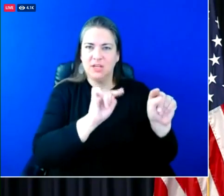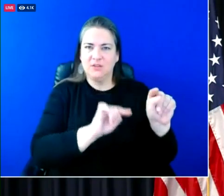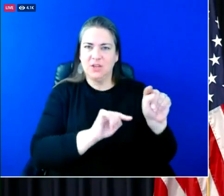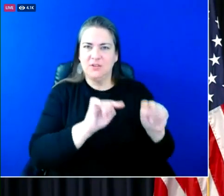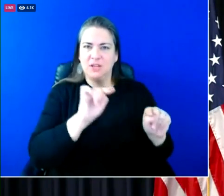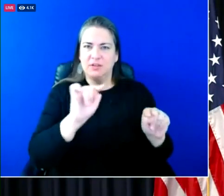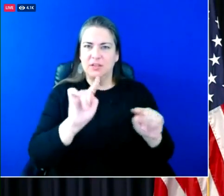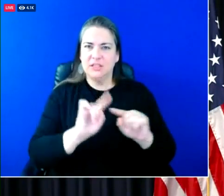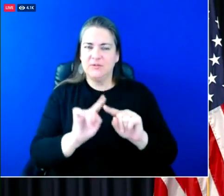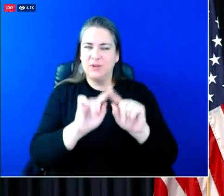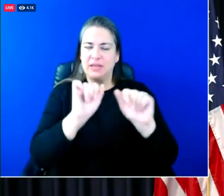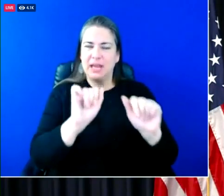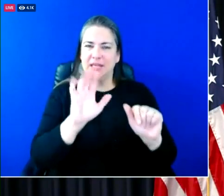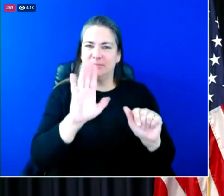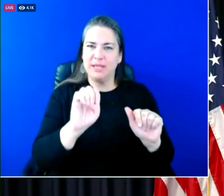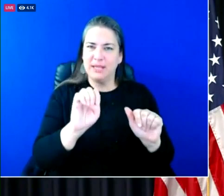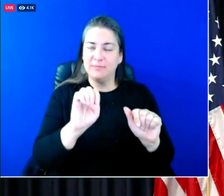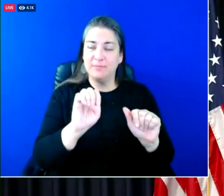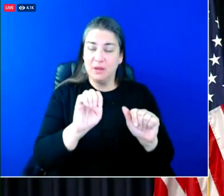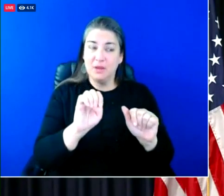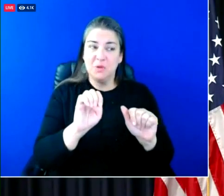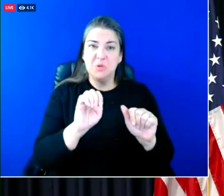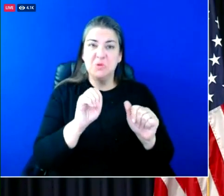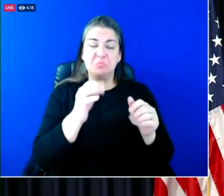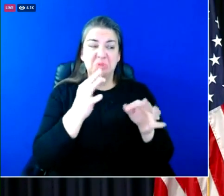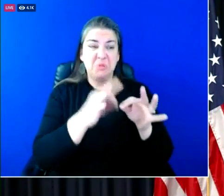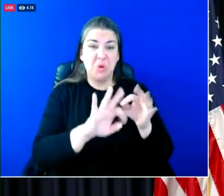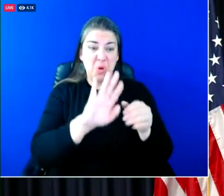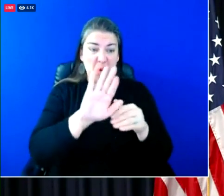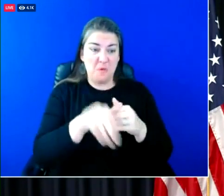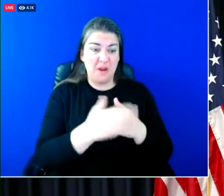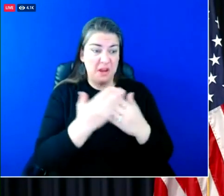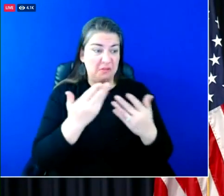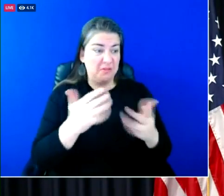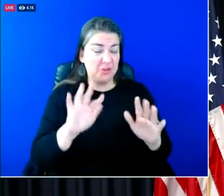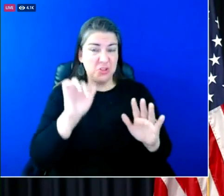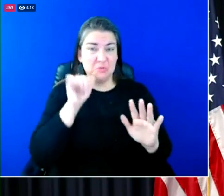get through it overnight, even if there's no preparation. Precipitation